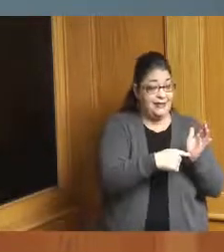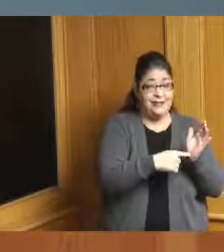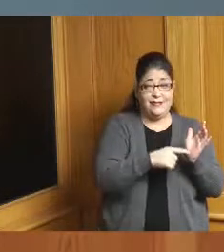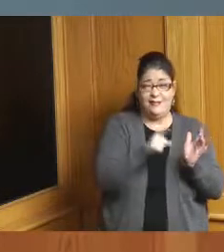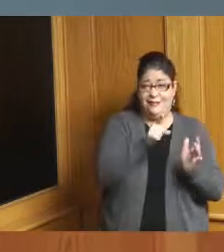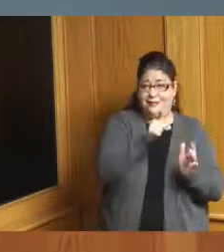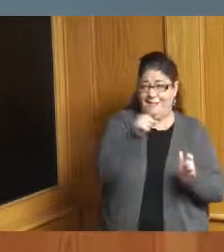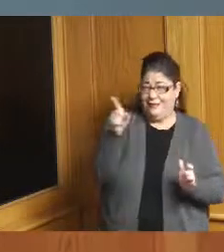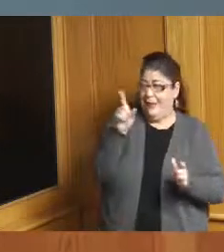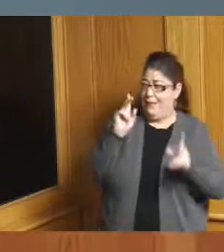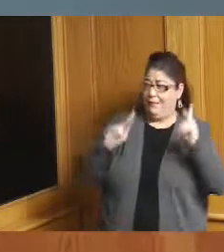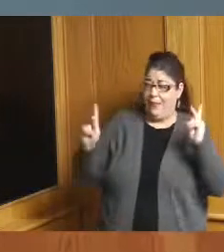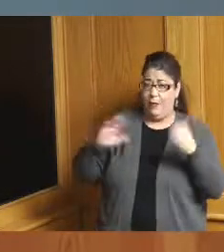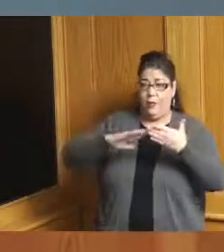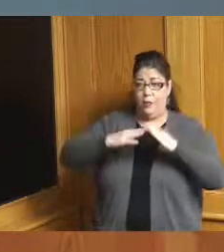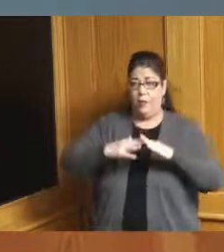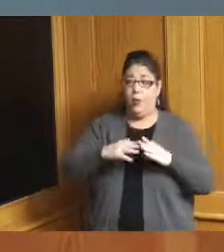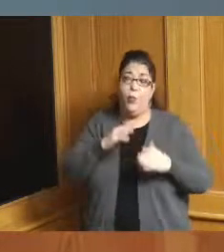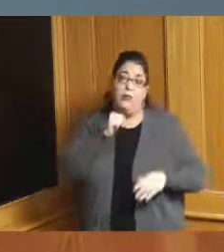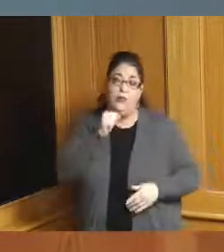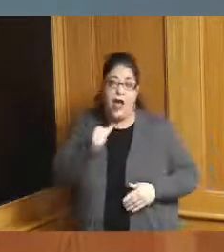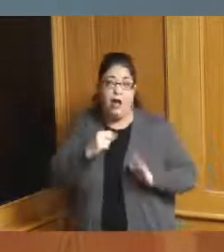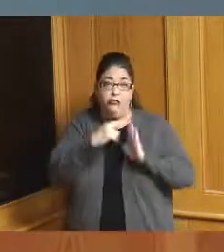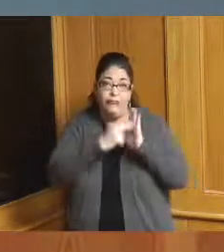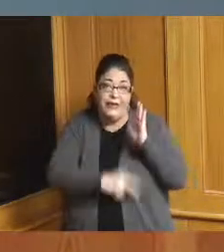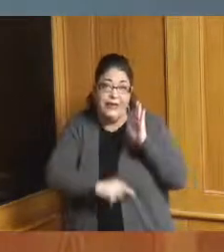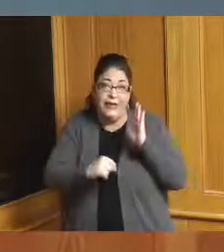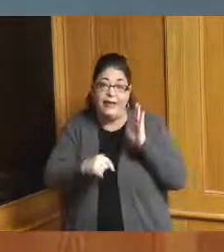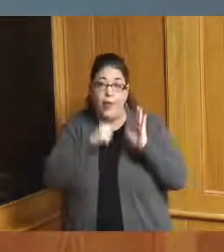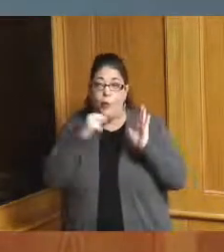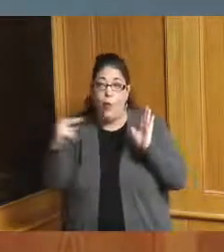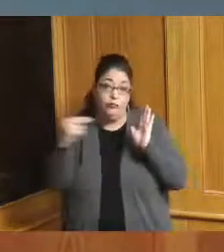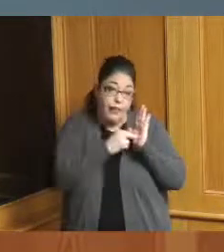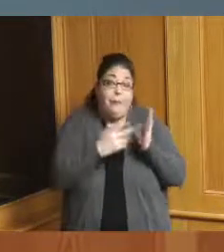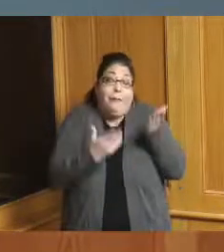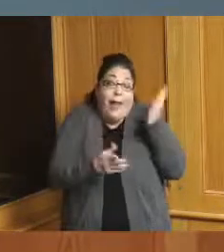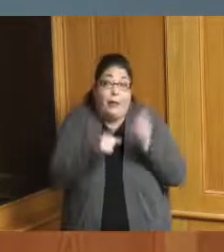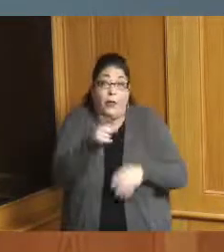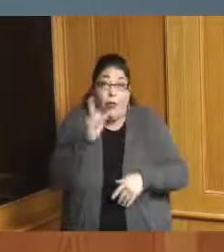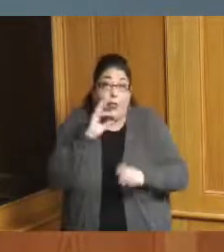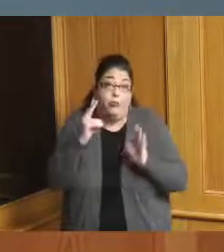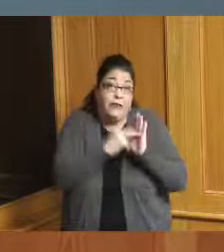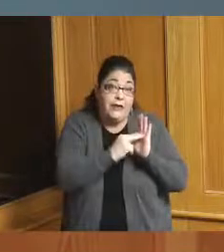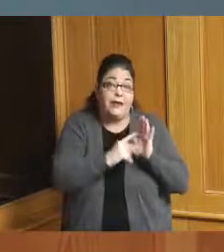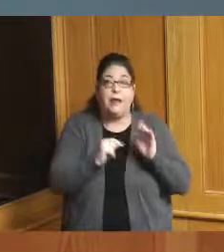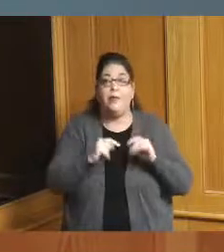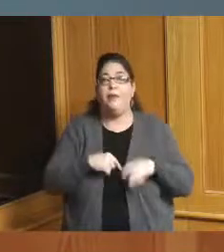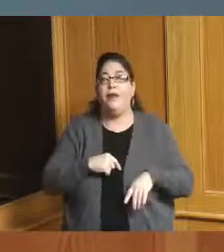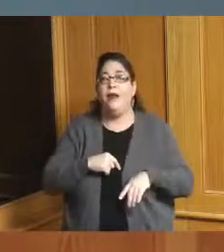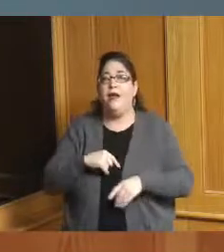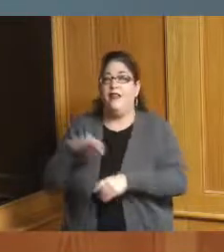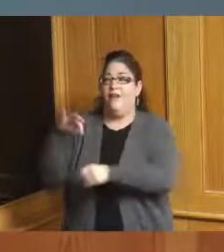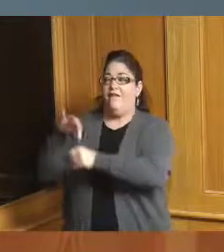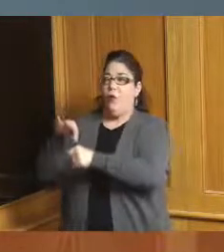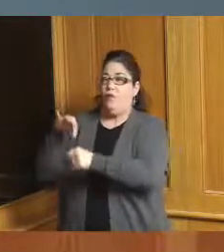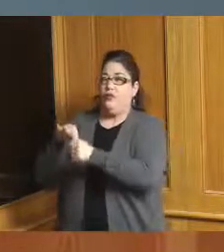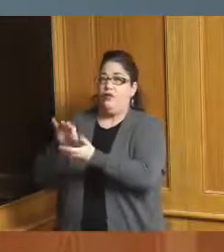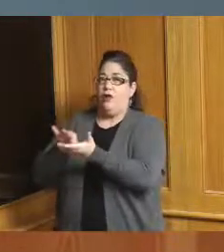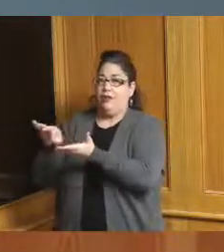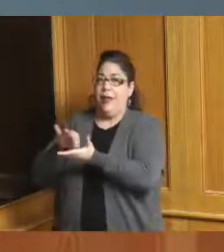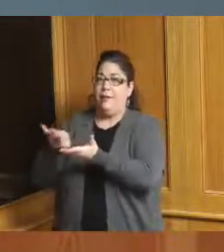this they probably will not go and check it out they may but the votes are tabulated and Leslie